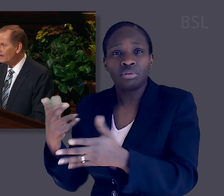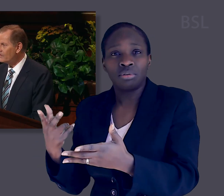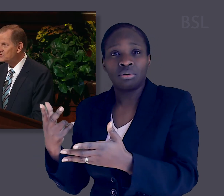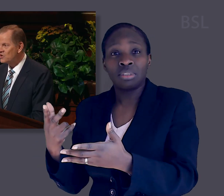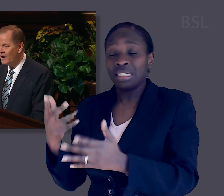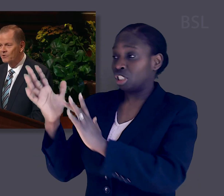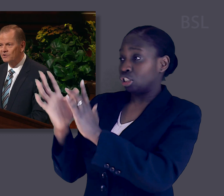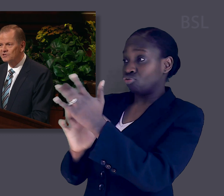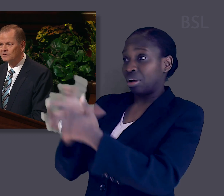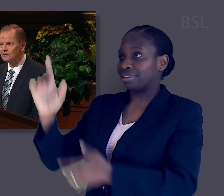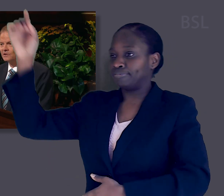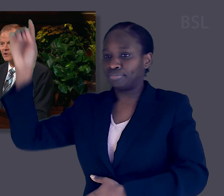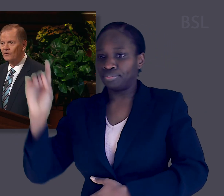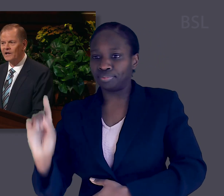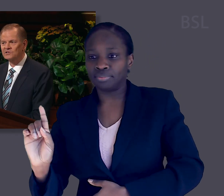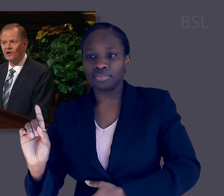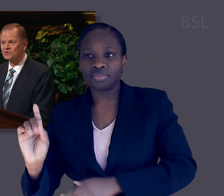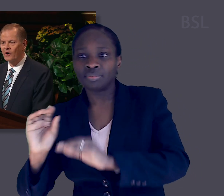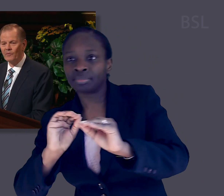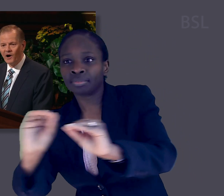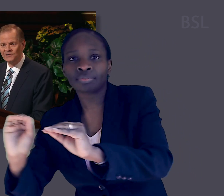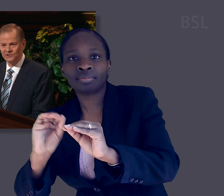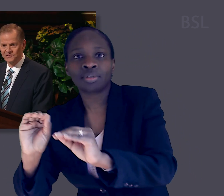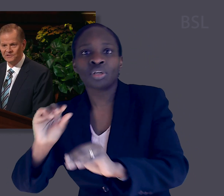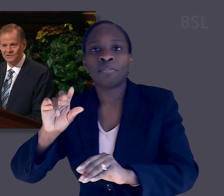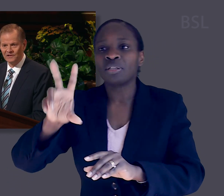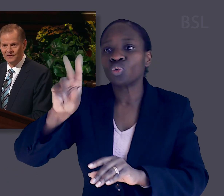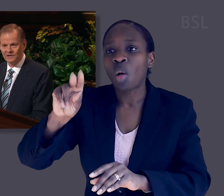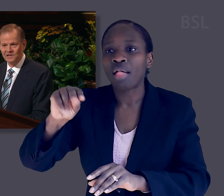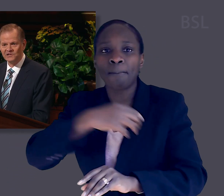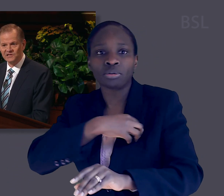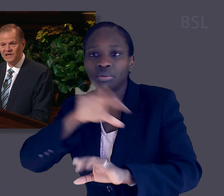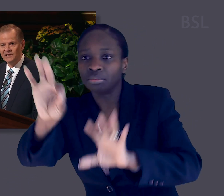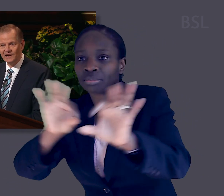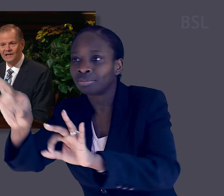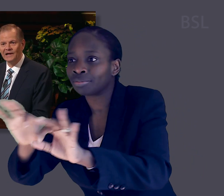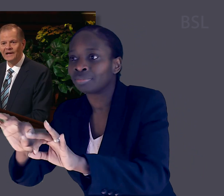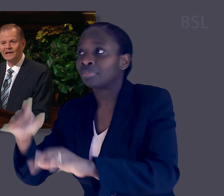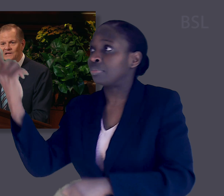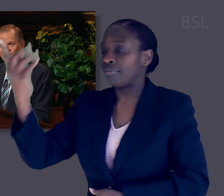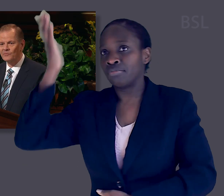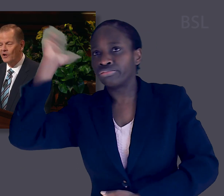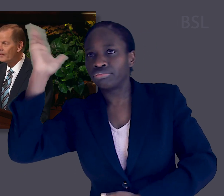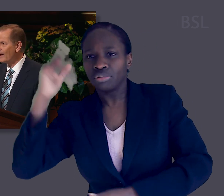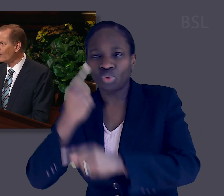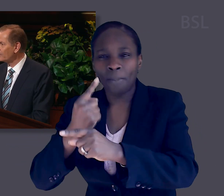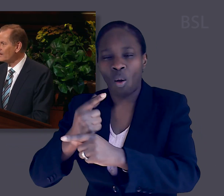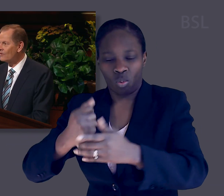In these chapters, Christ calls Twelve Apostles, teaches as He did in His Sermon on the Mount,